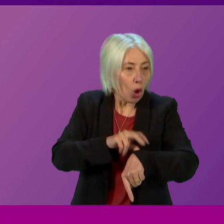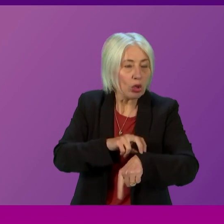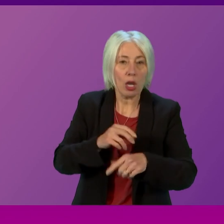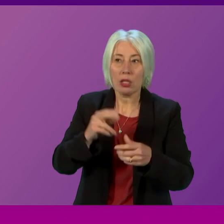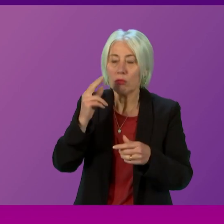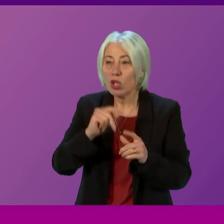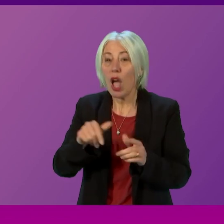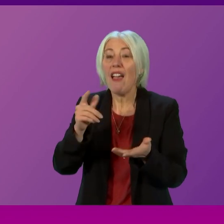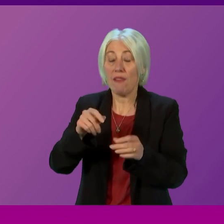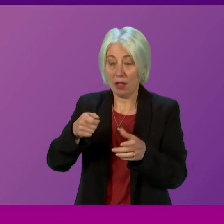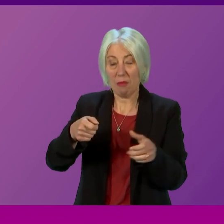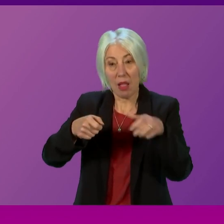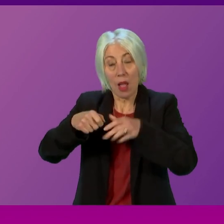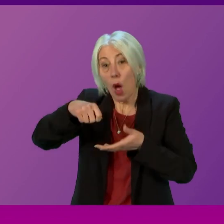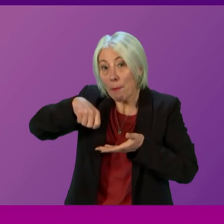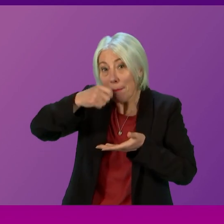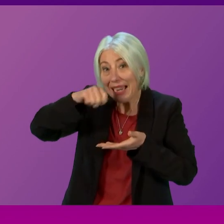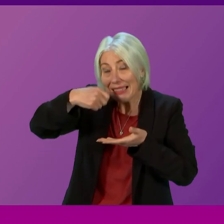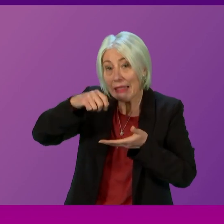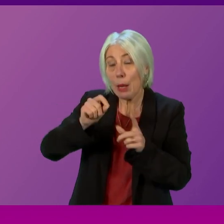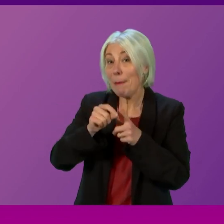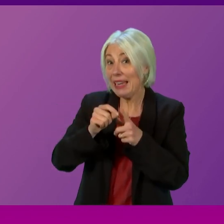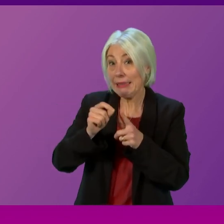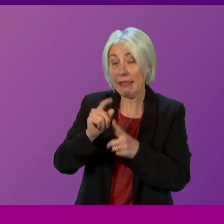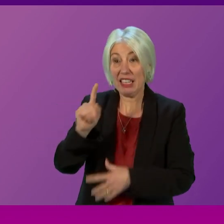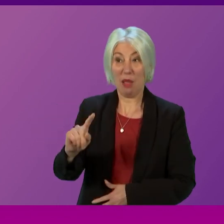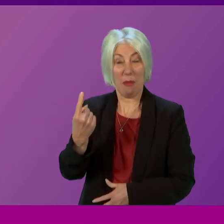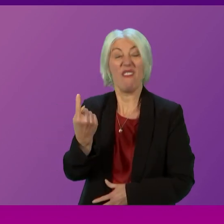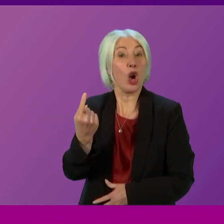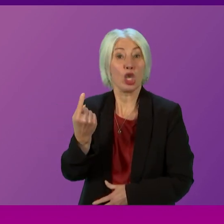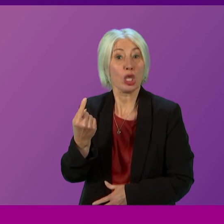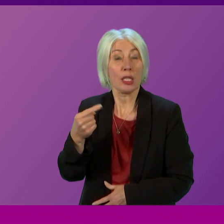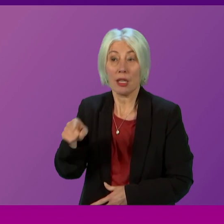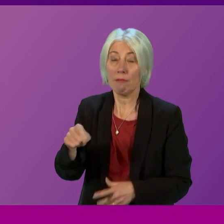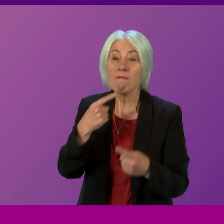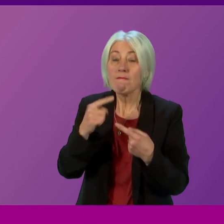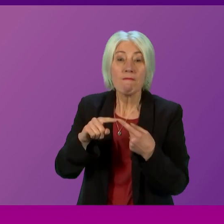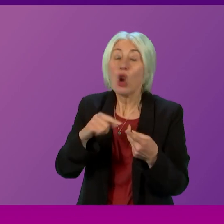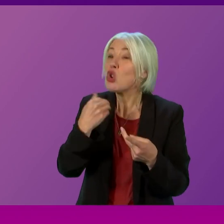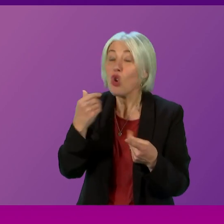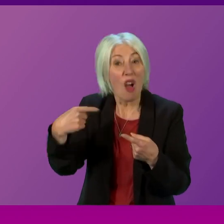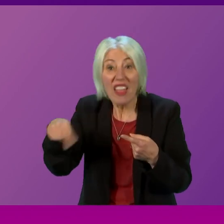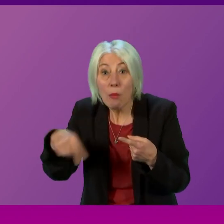penicillin, for example, which is the first-line antibiotic in this case, is not available. That